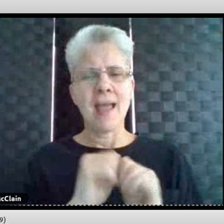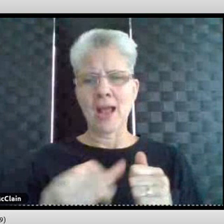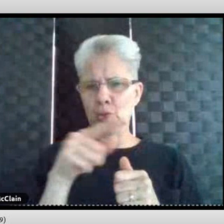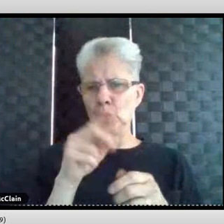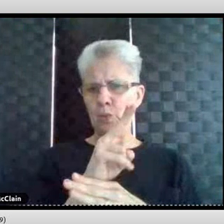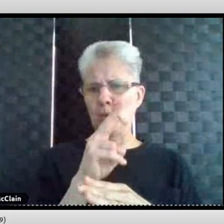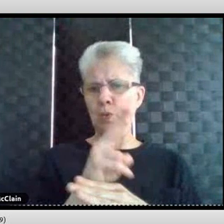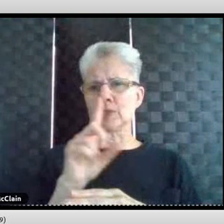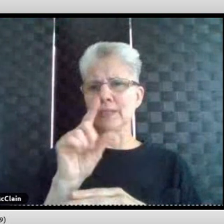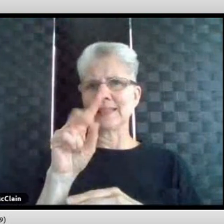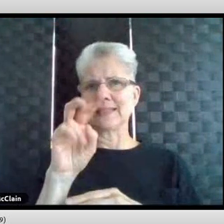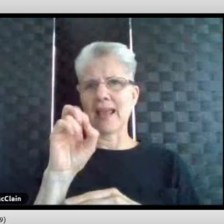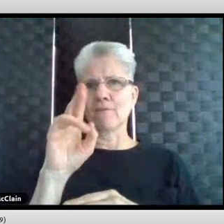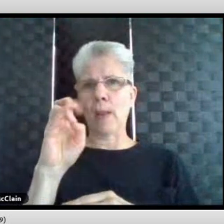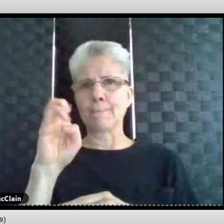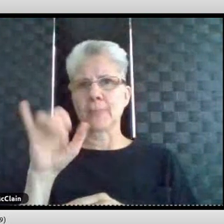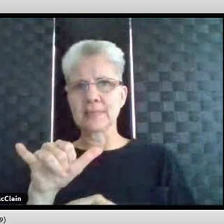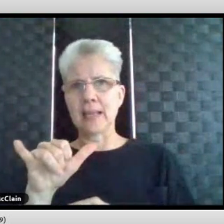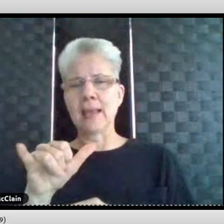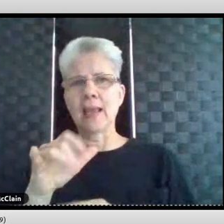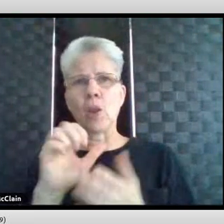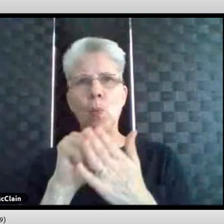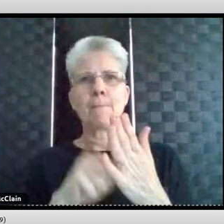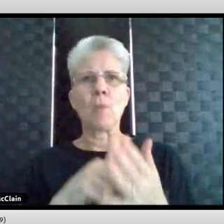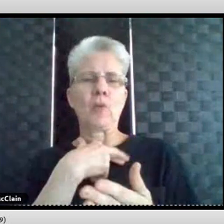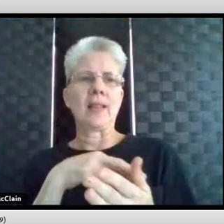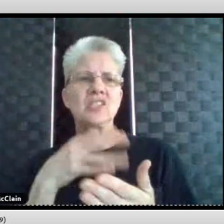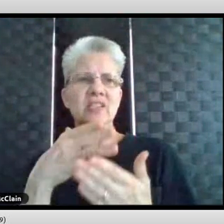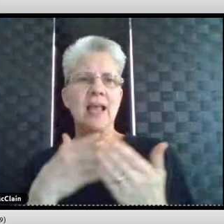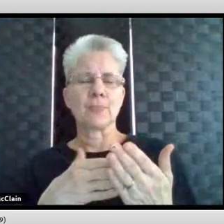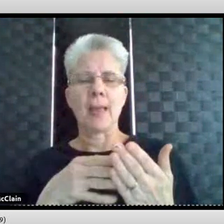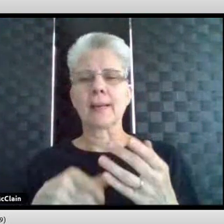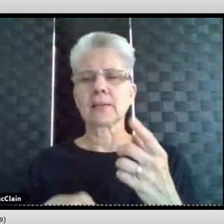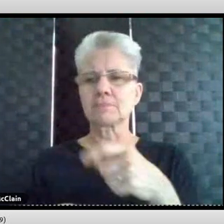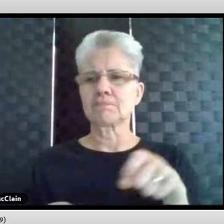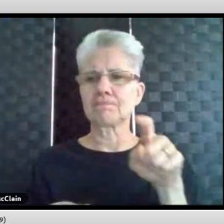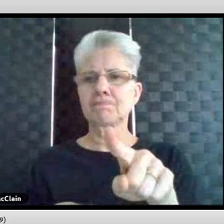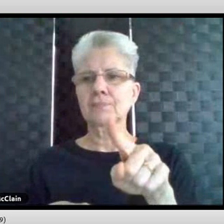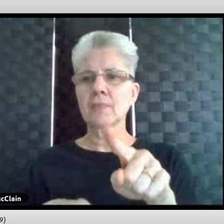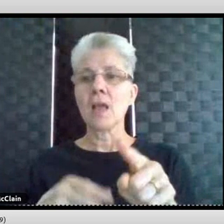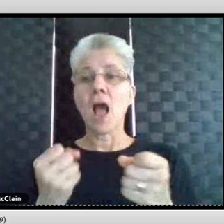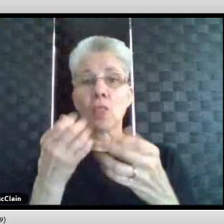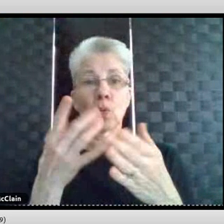Dave Ramsey FPU remove the religious aspects?" I'll throw that out to you.